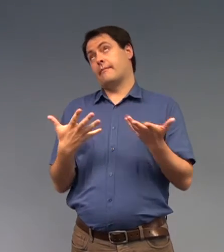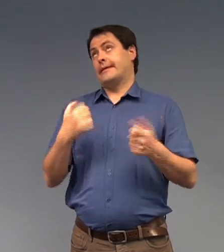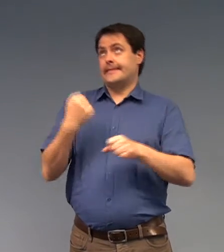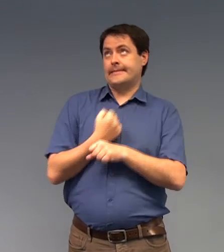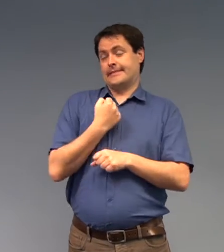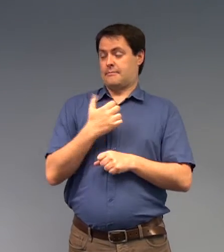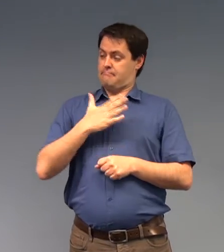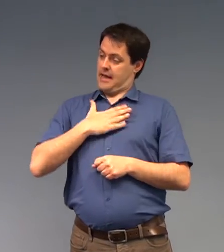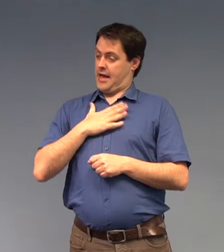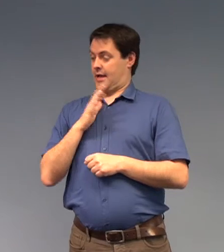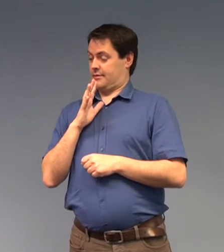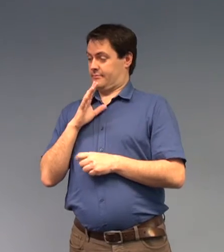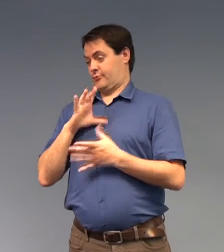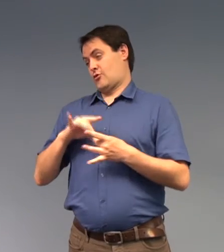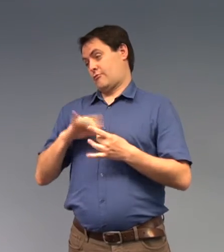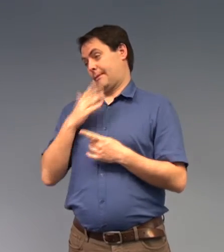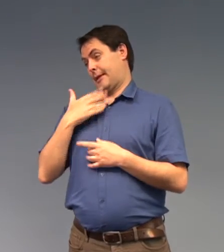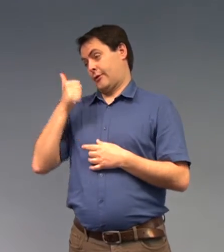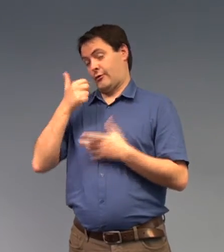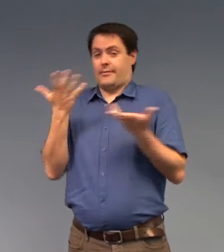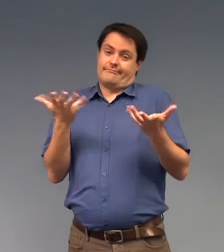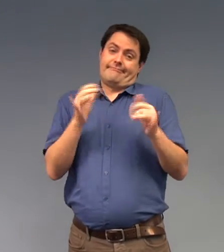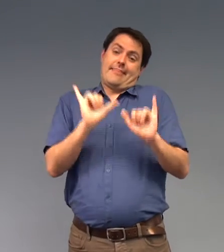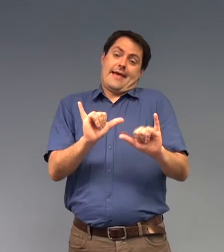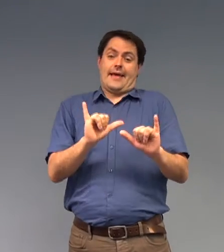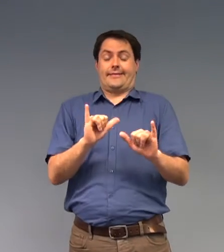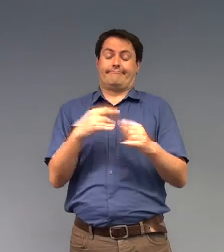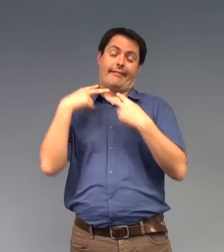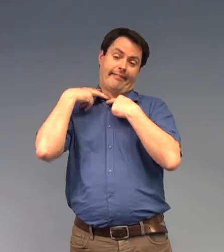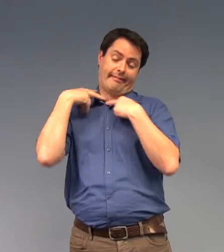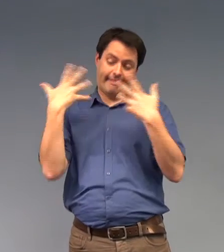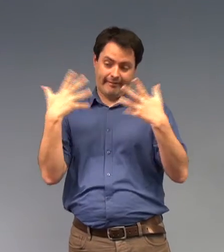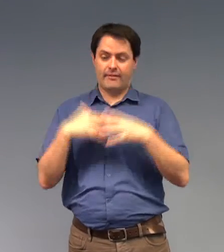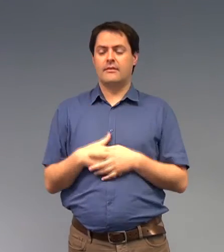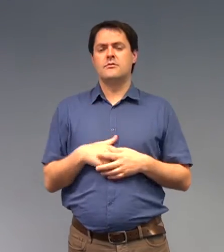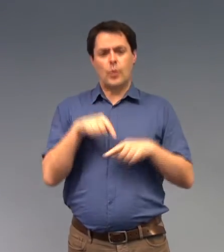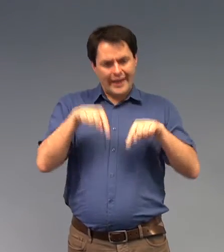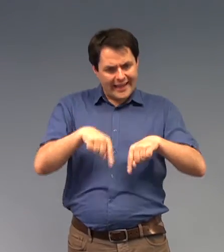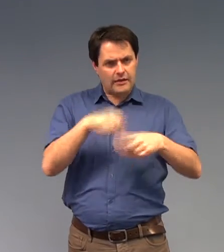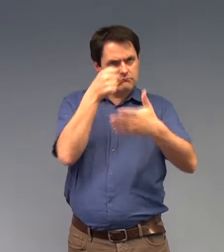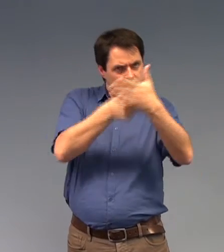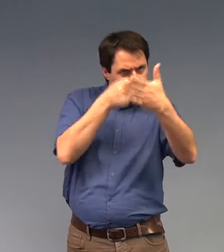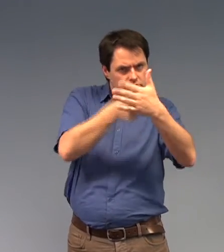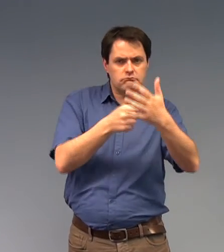Now we have captions, and some older members of the community might feel that their stories were more creative and more fun.